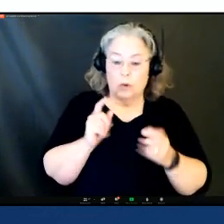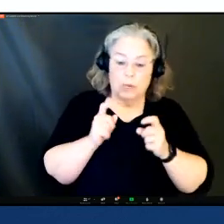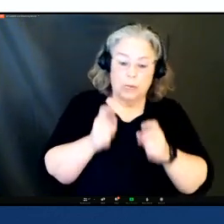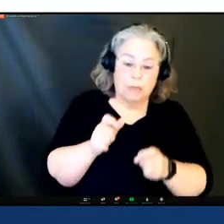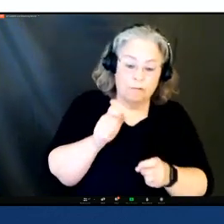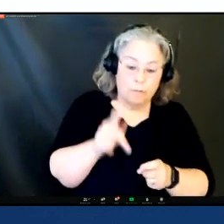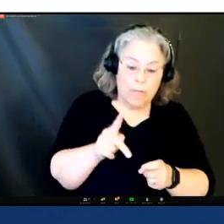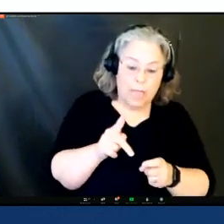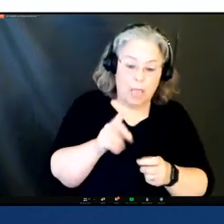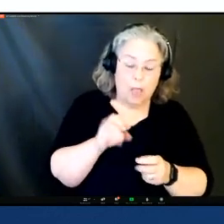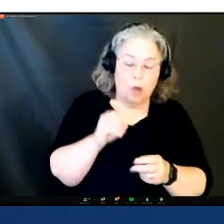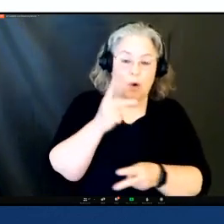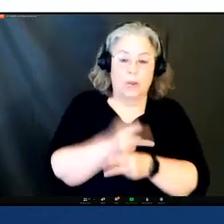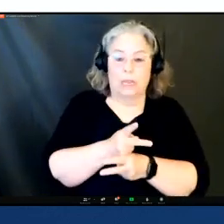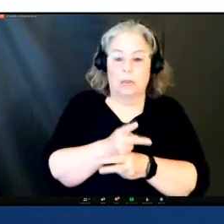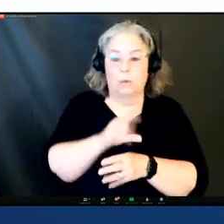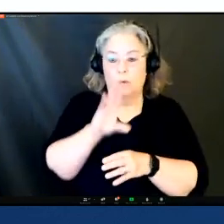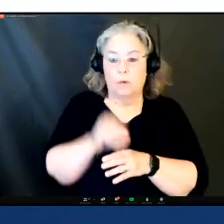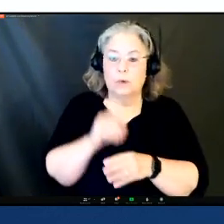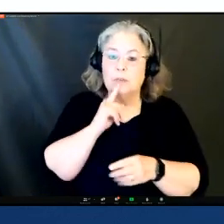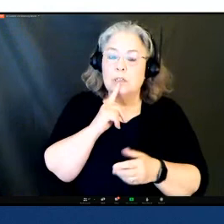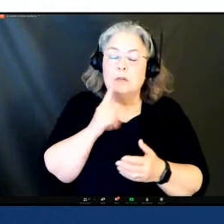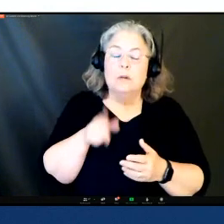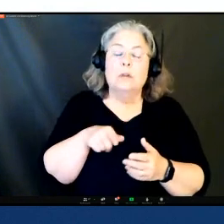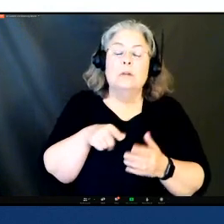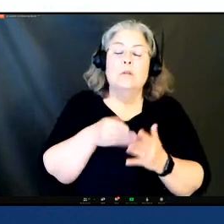other needs and the general funds discretionary resource availability.